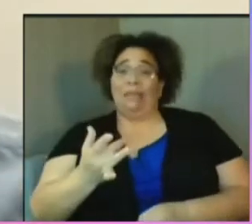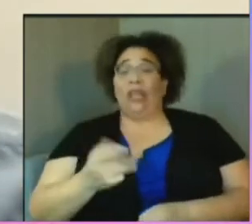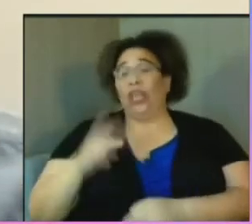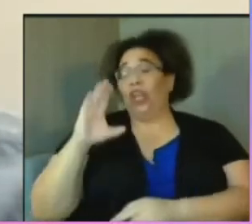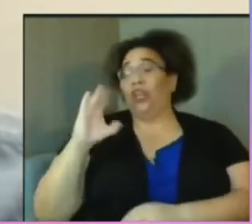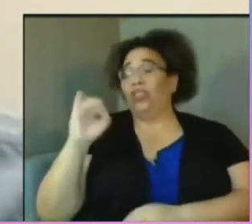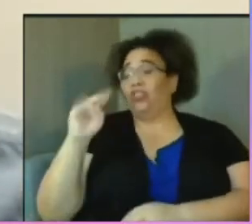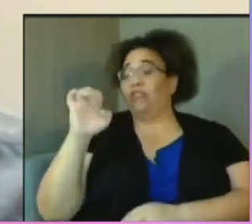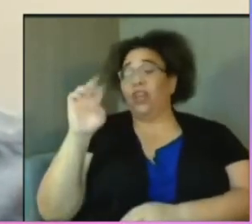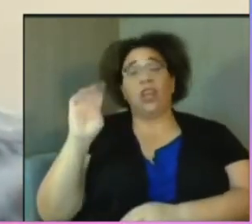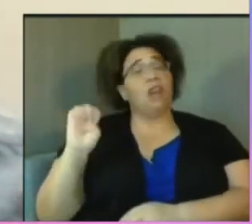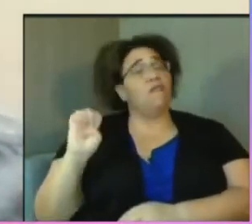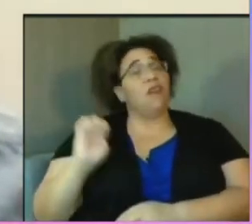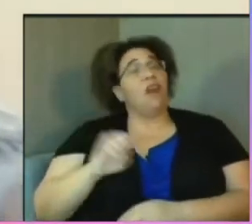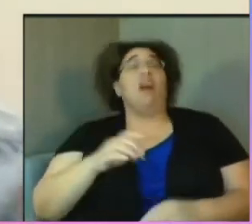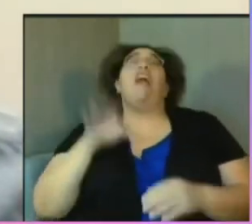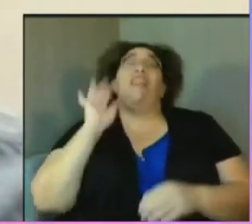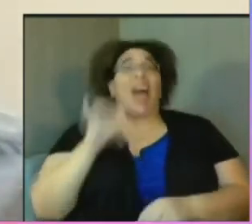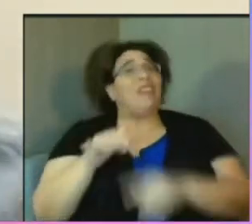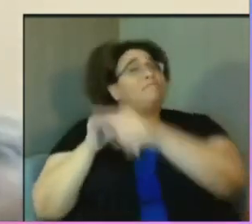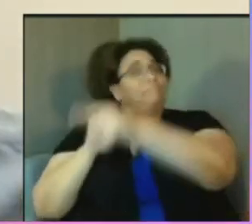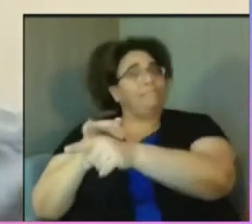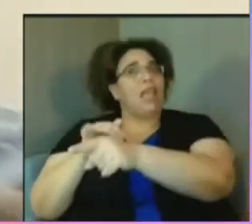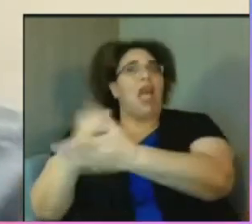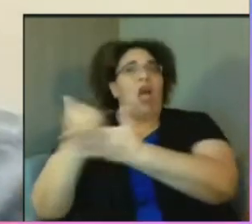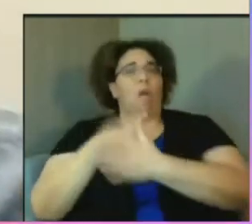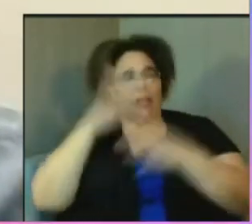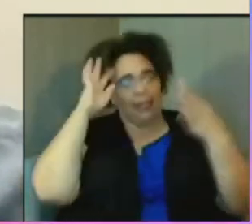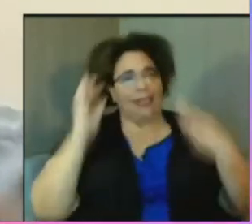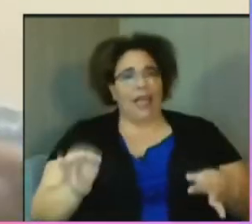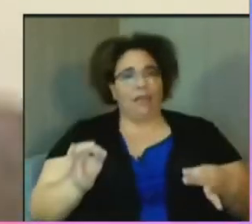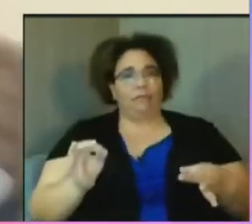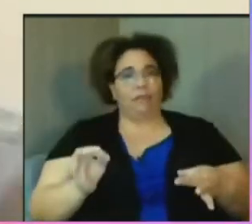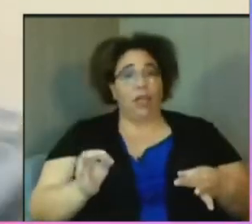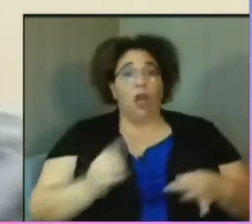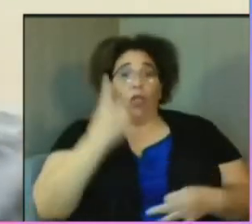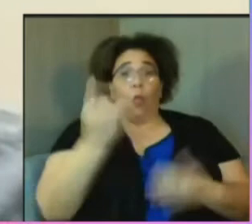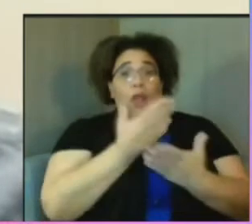and presence in front of conservative people